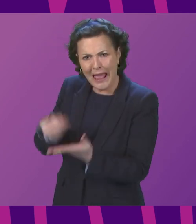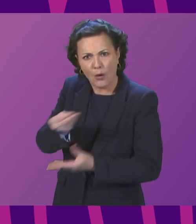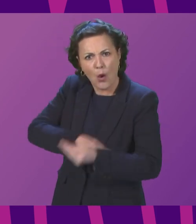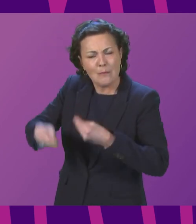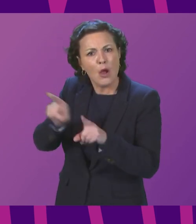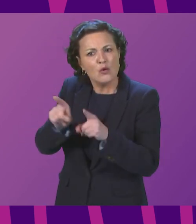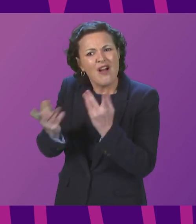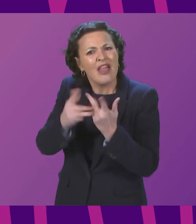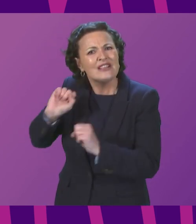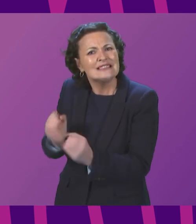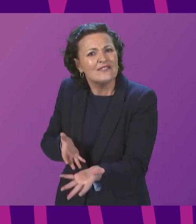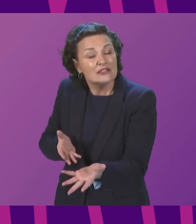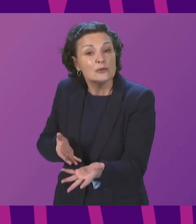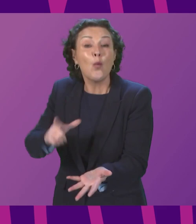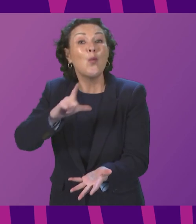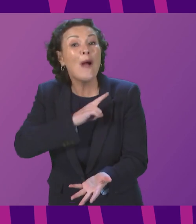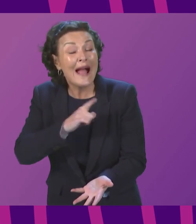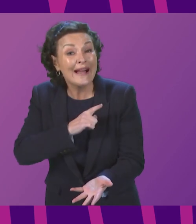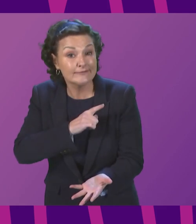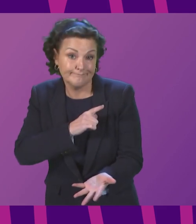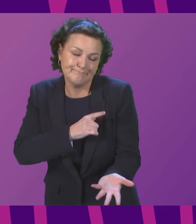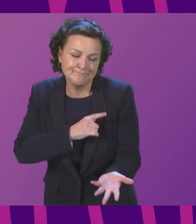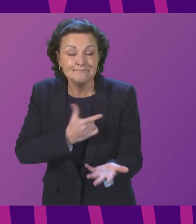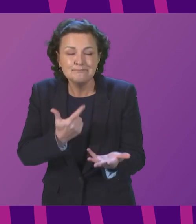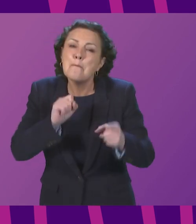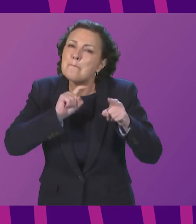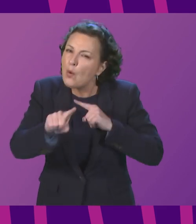That impact is primarily due to there being very high numbers of people being off work